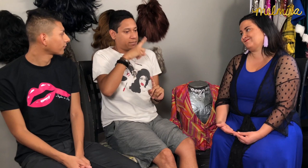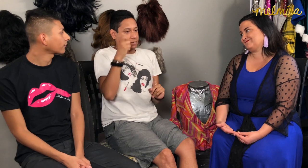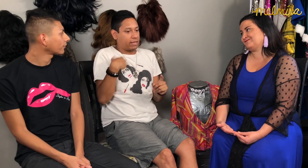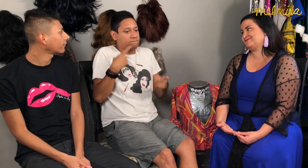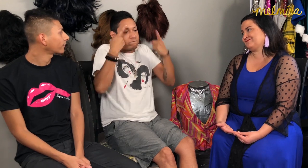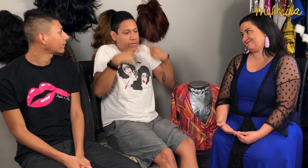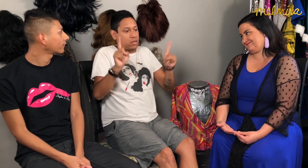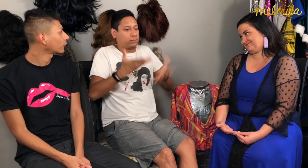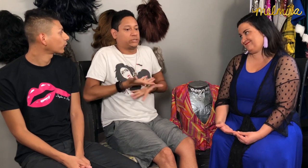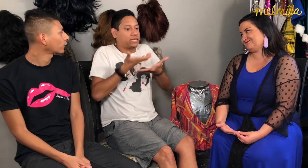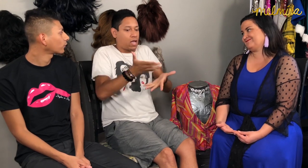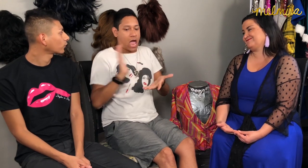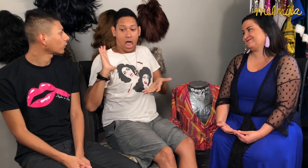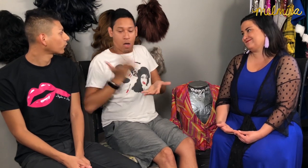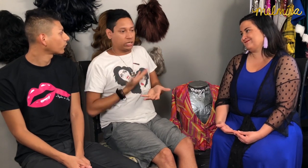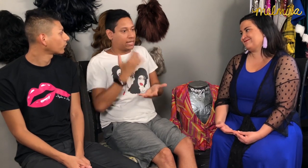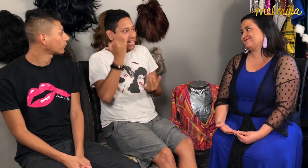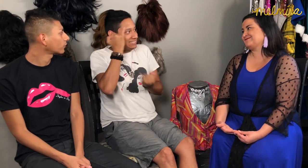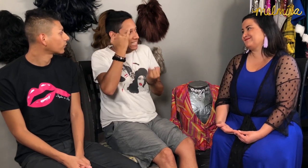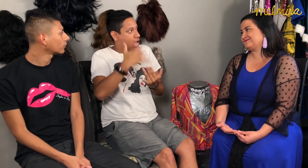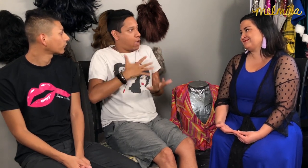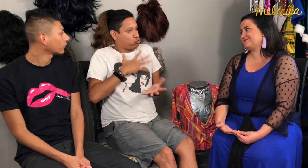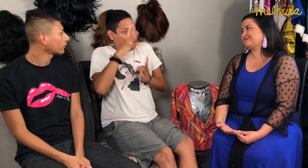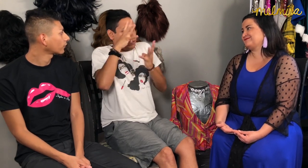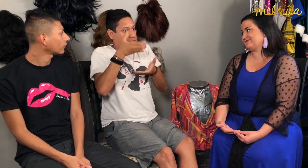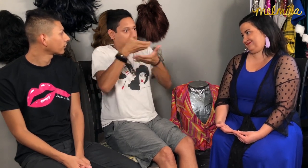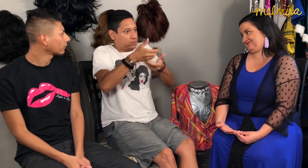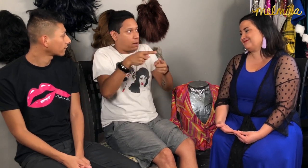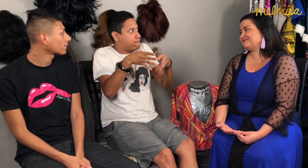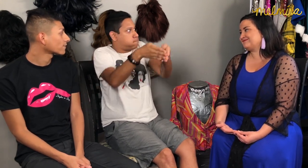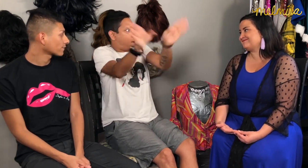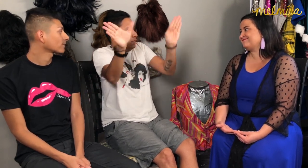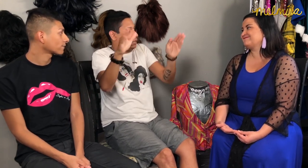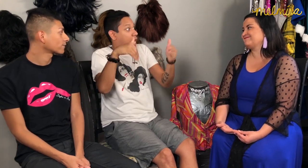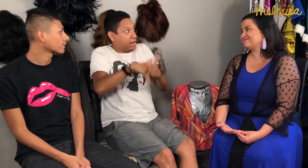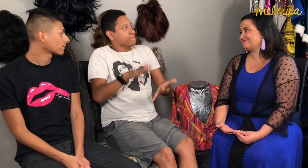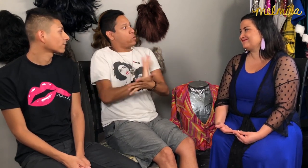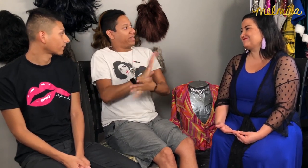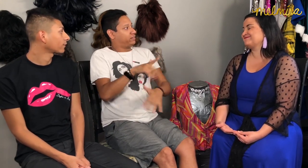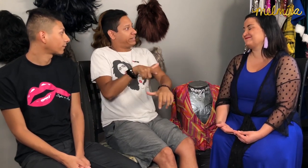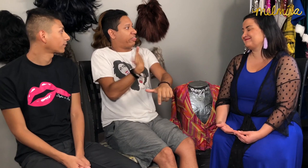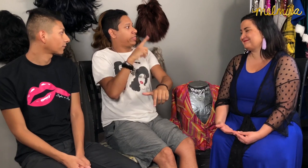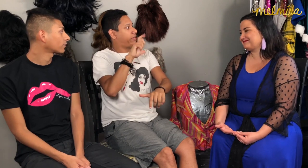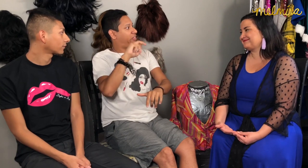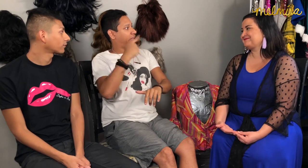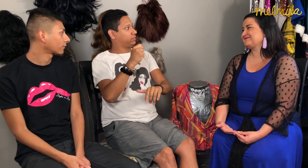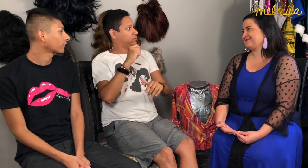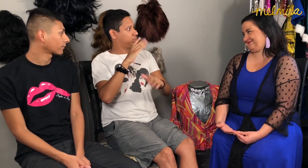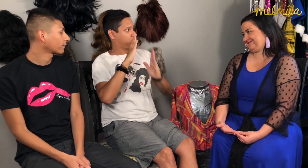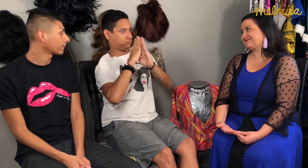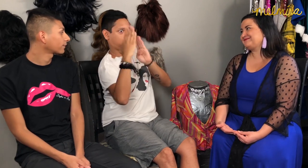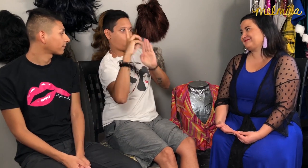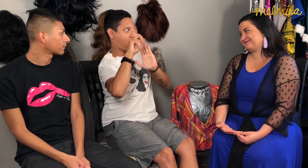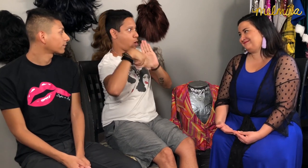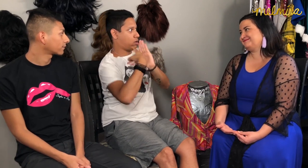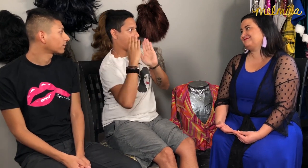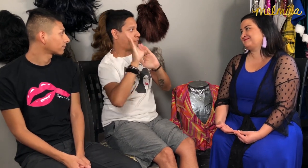That movie, if it happens, will be very special to me, because I would finally present our ideas and creativity and just, share